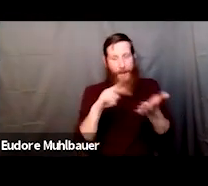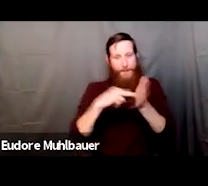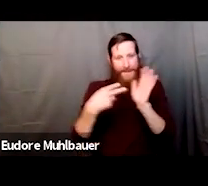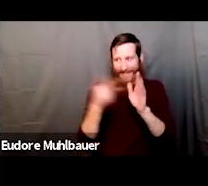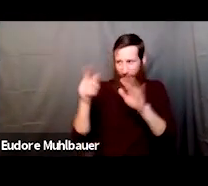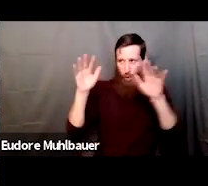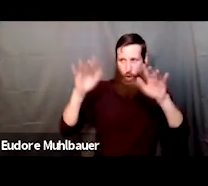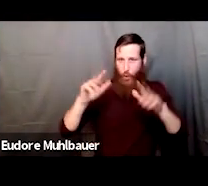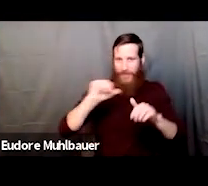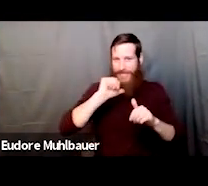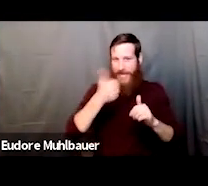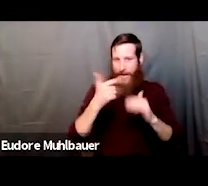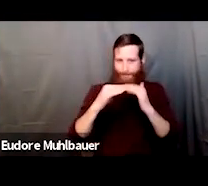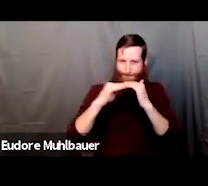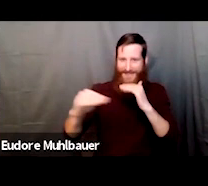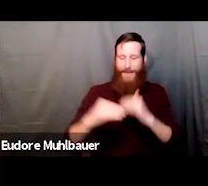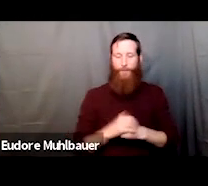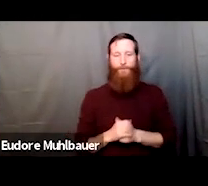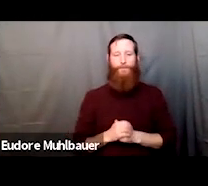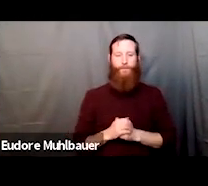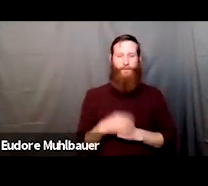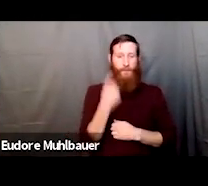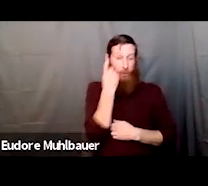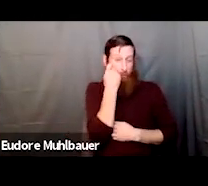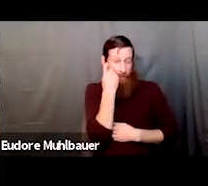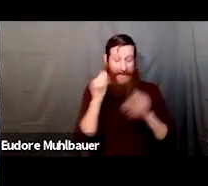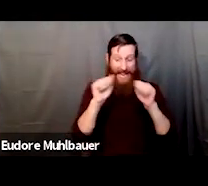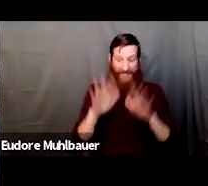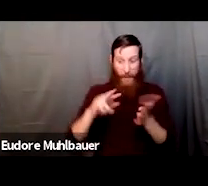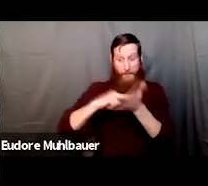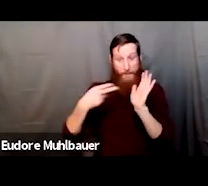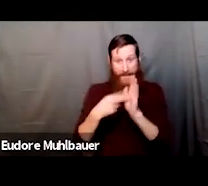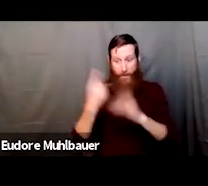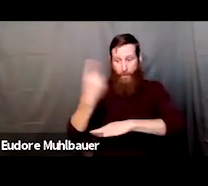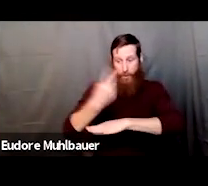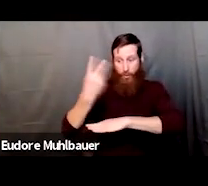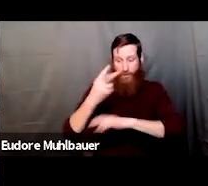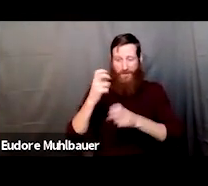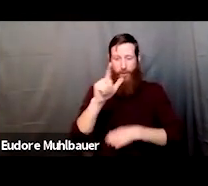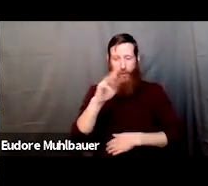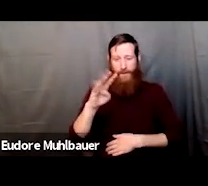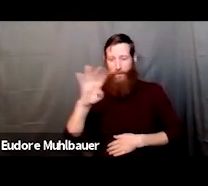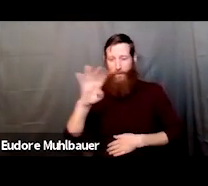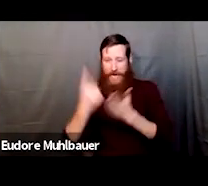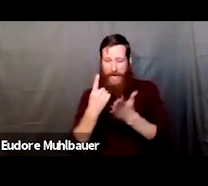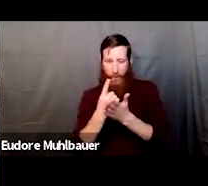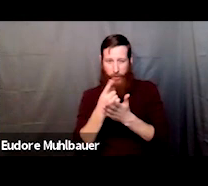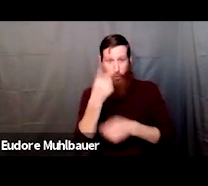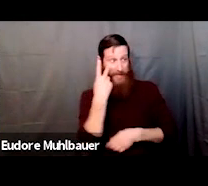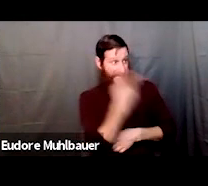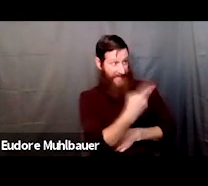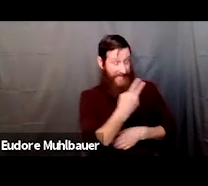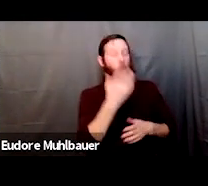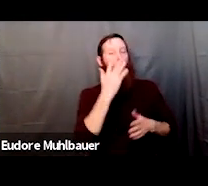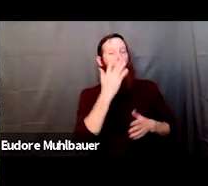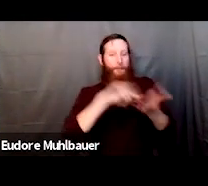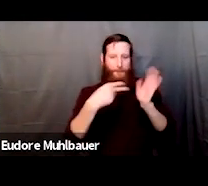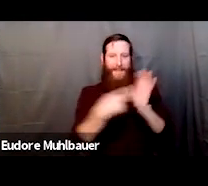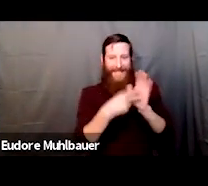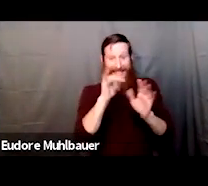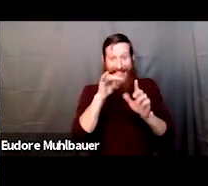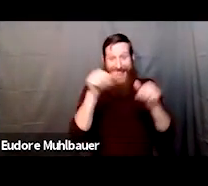So recent avalanches that have happened in the past 24 to 48 hours are a great indicator that they area you are in probably has some unstable snow.